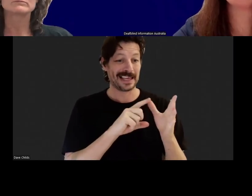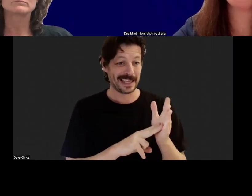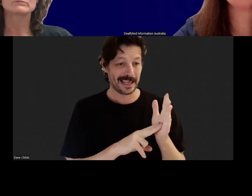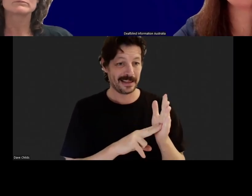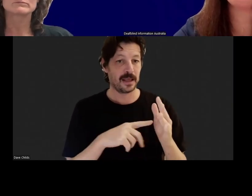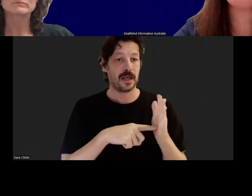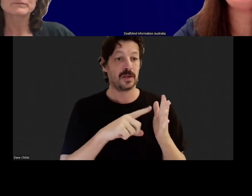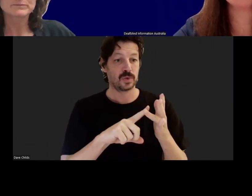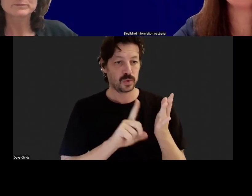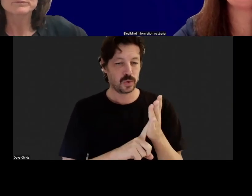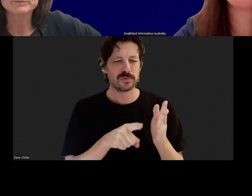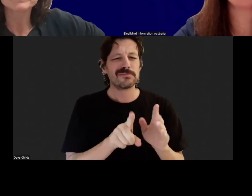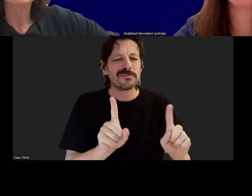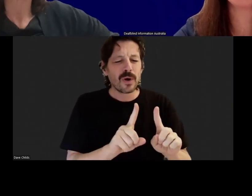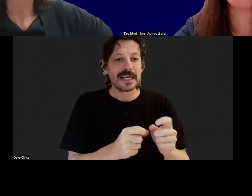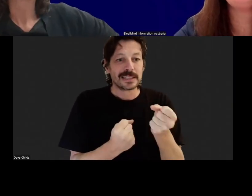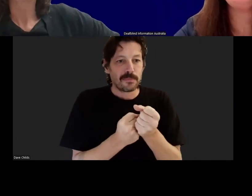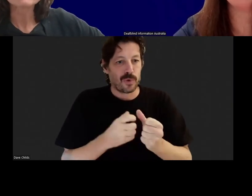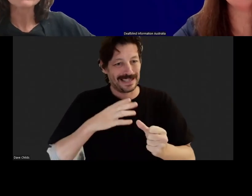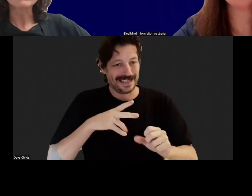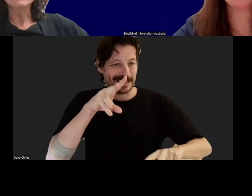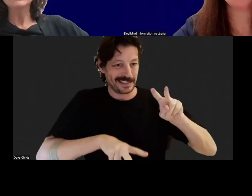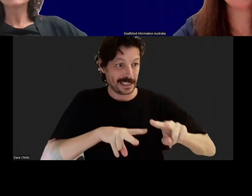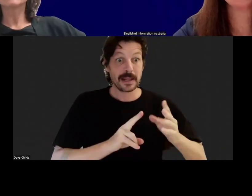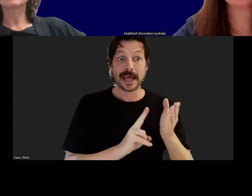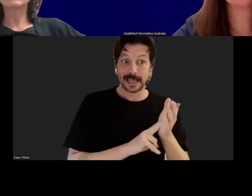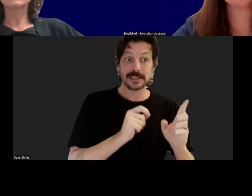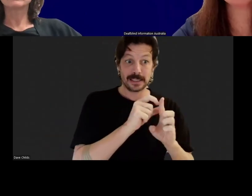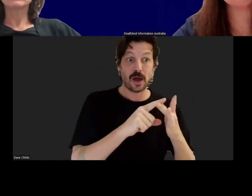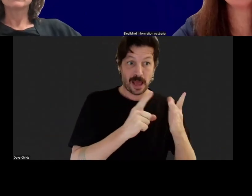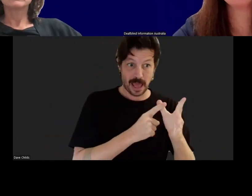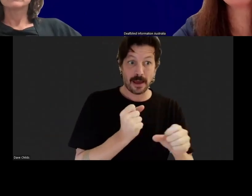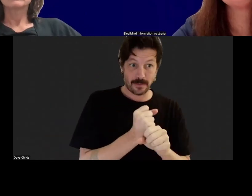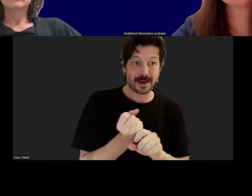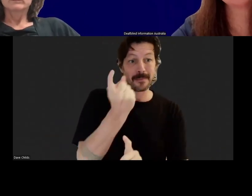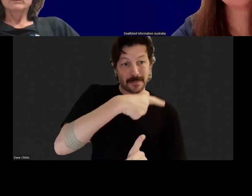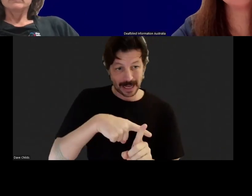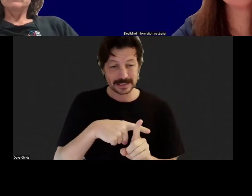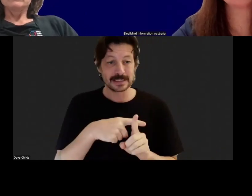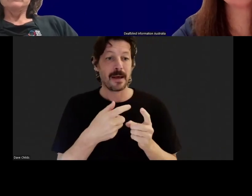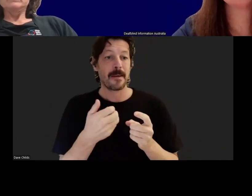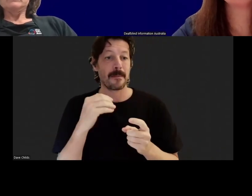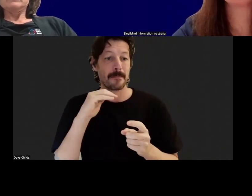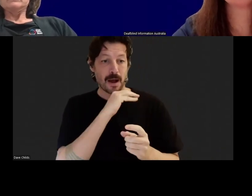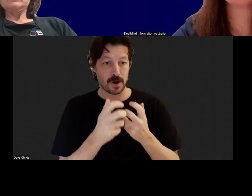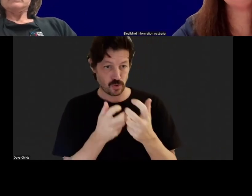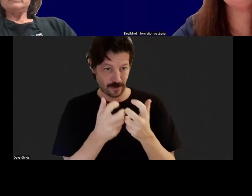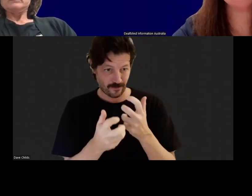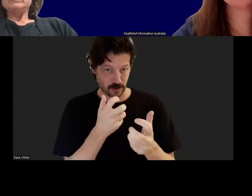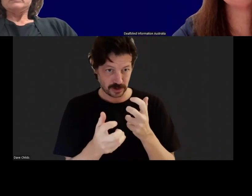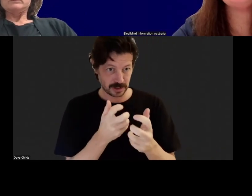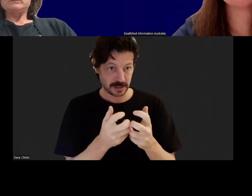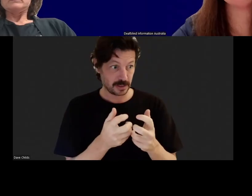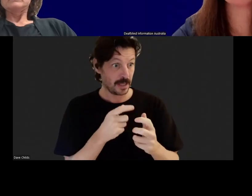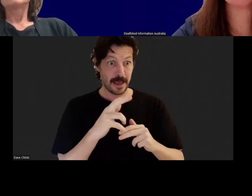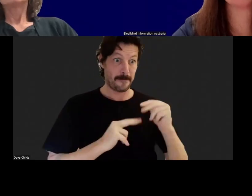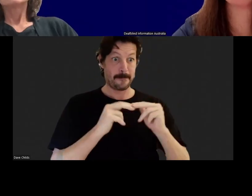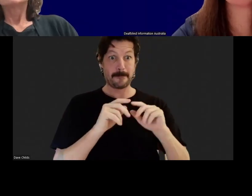developed by the NDIA and Melbourne University to be used for all support needs assessments on the